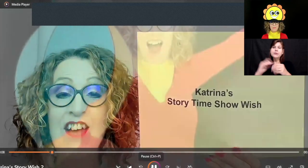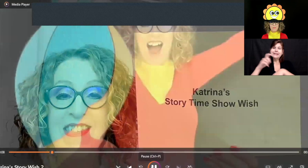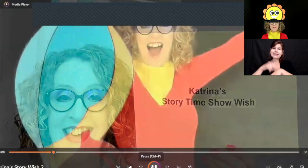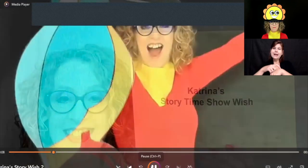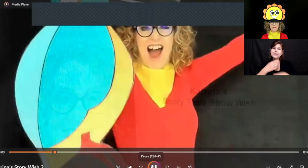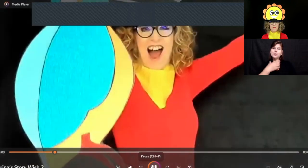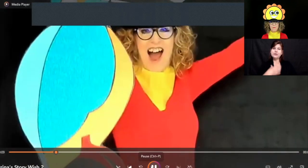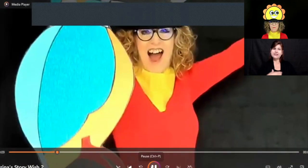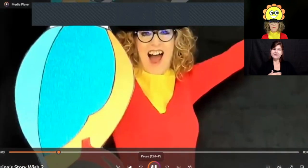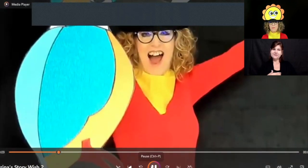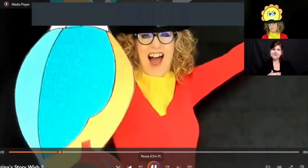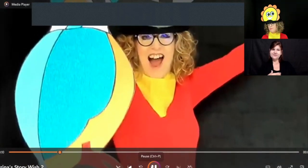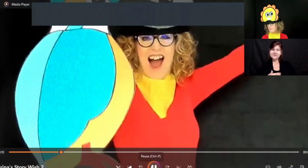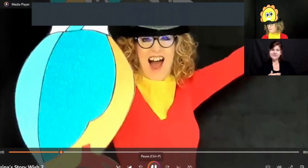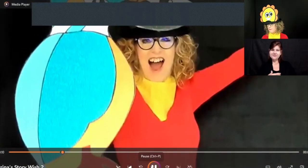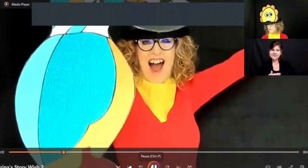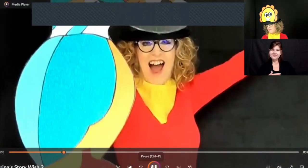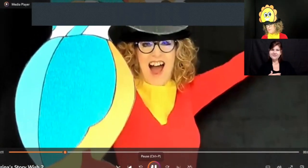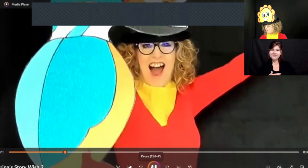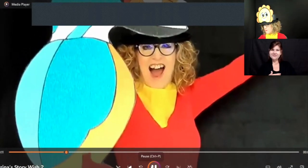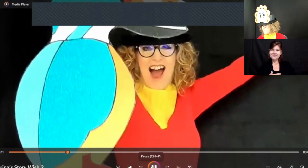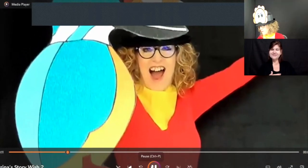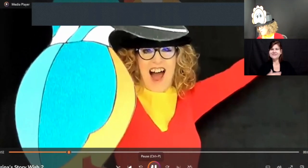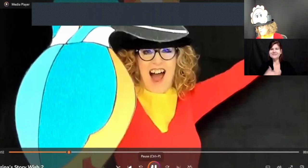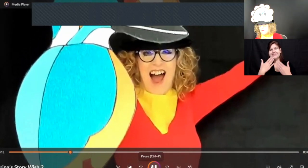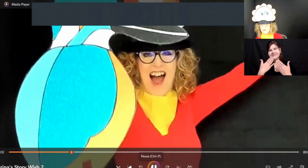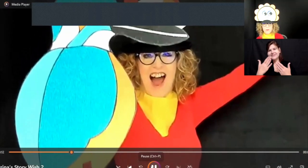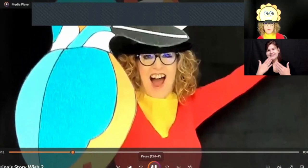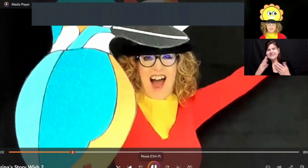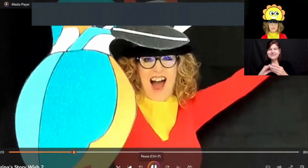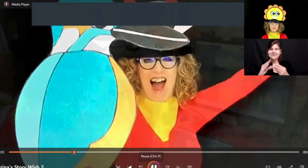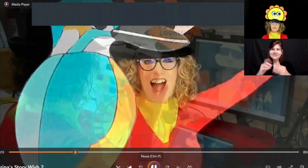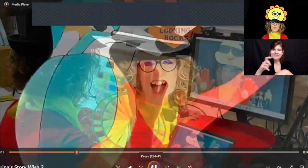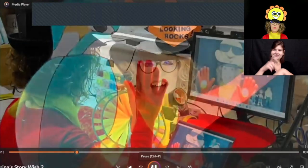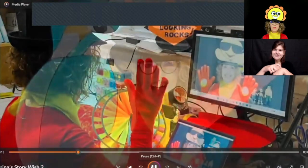Here it is. [Katrina] My wish for the Story Time Show is for every child around the world